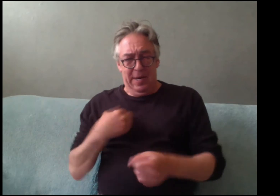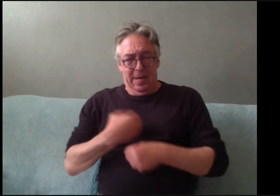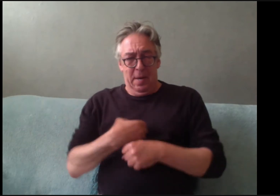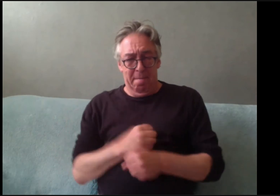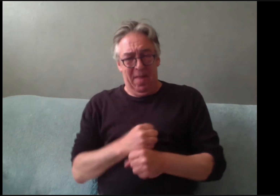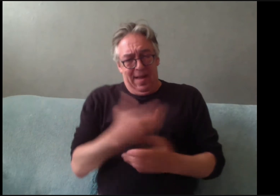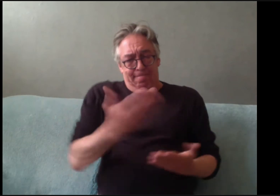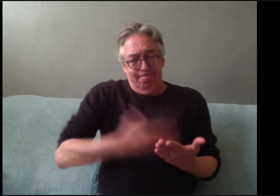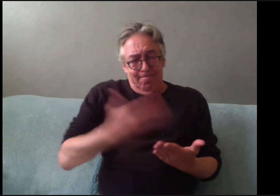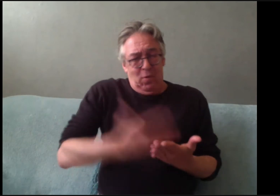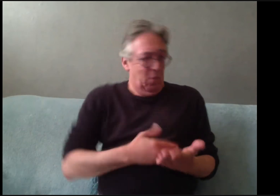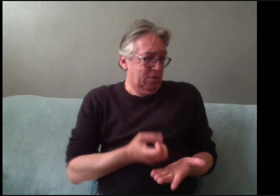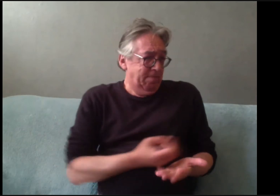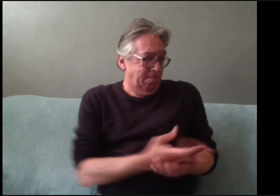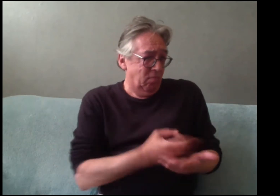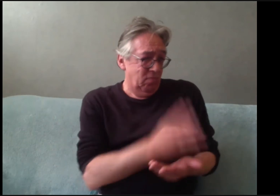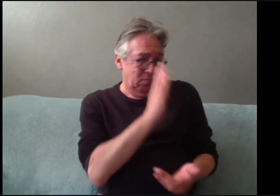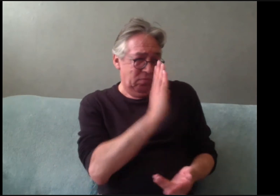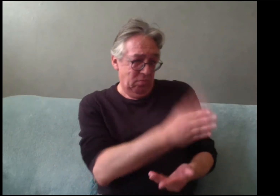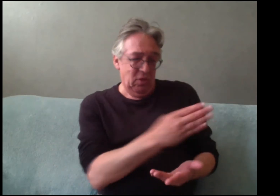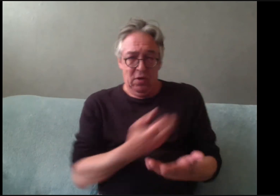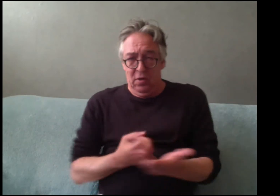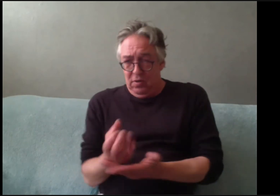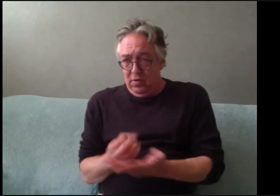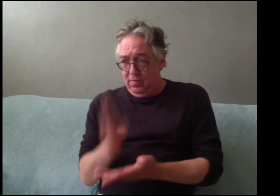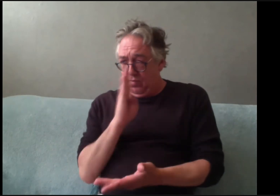for example, in easy-to-read and understand language,